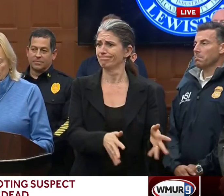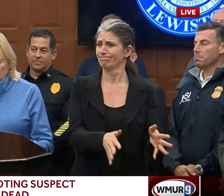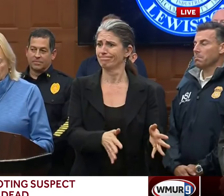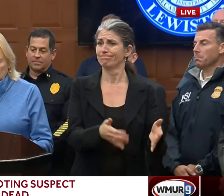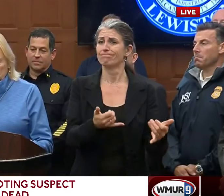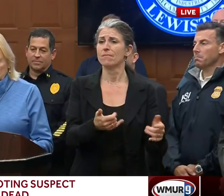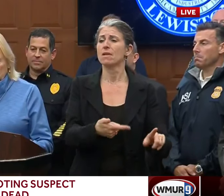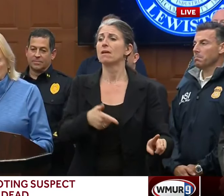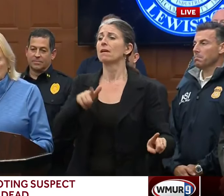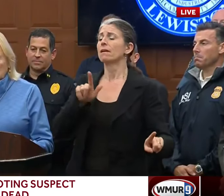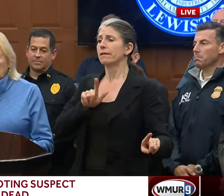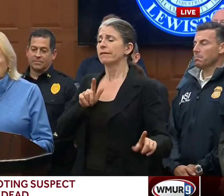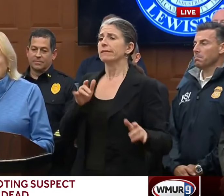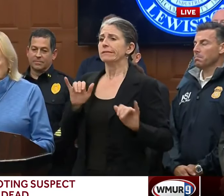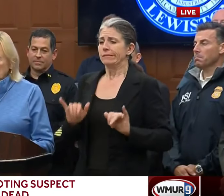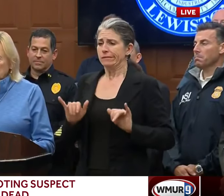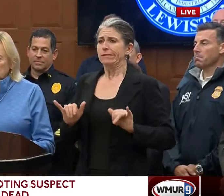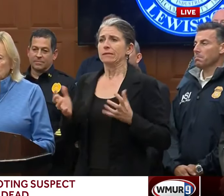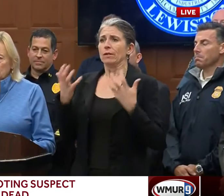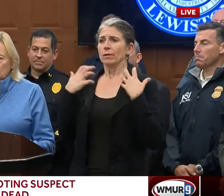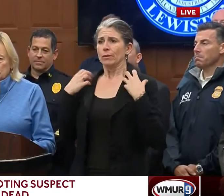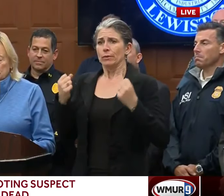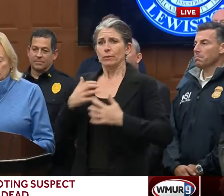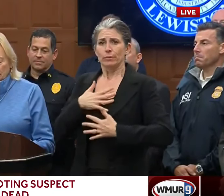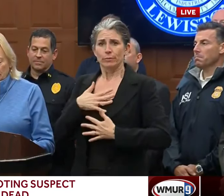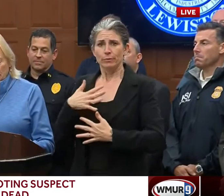BUT NOW IS A TIME TO HEAL.